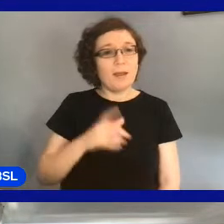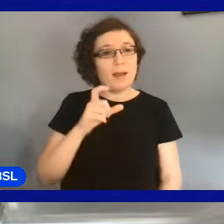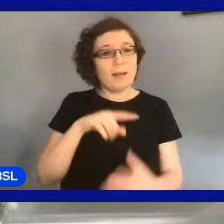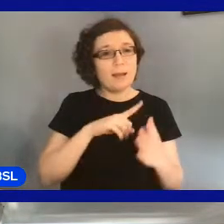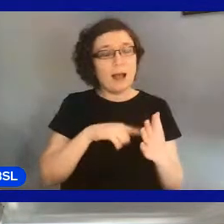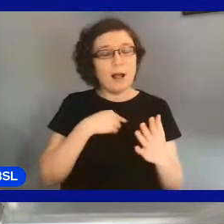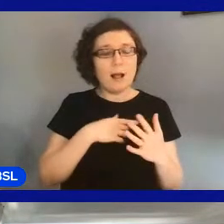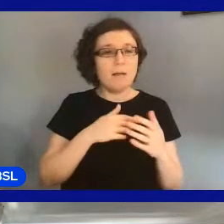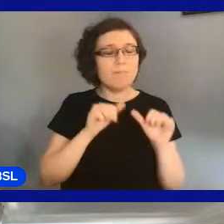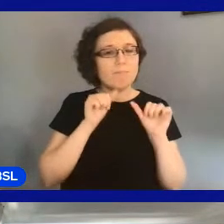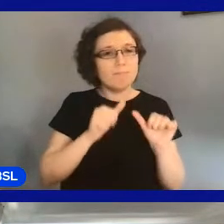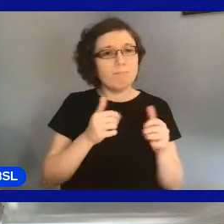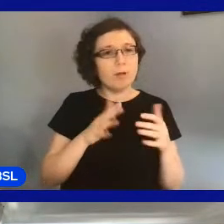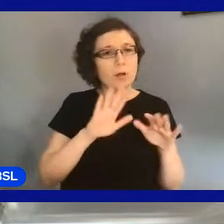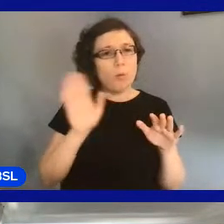see all four have been combined into one